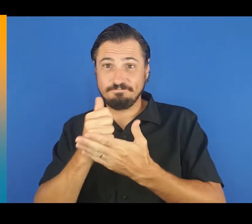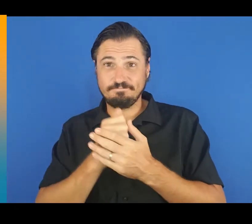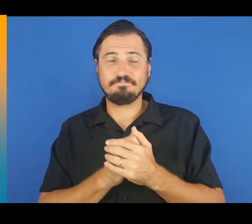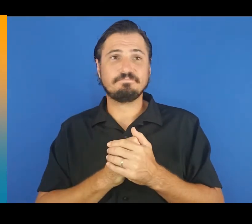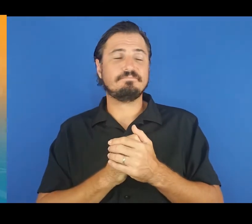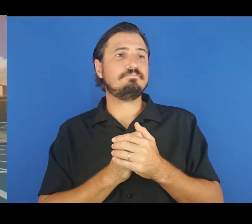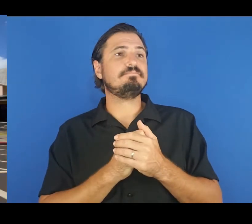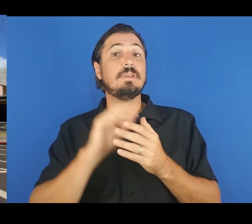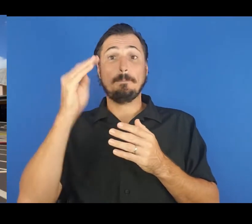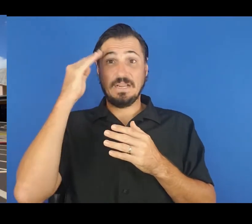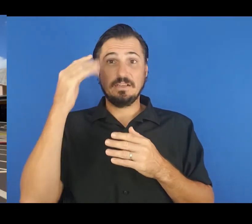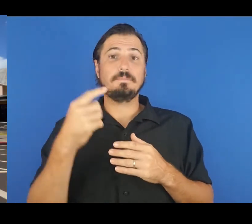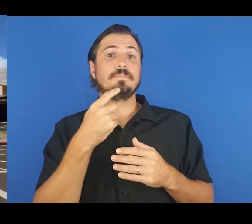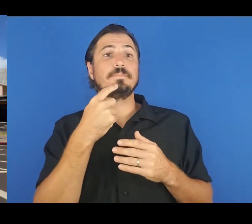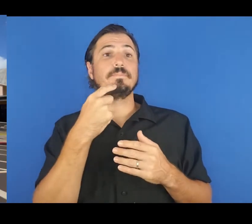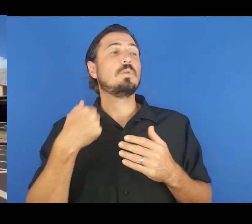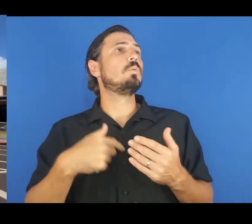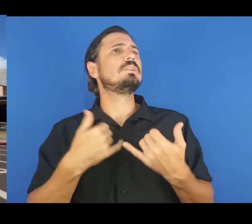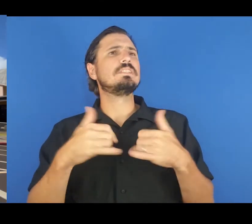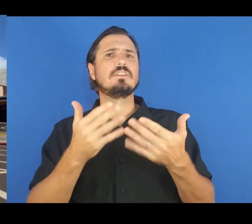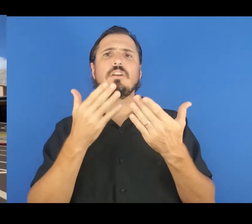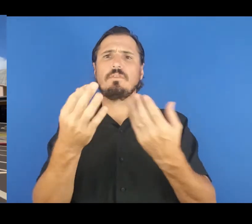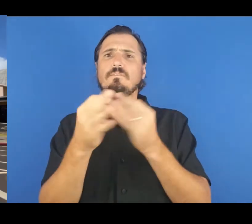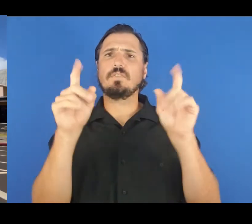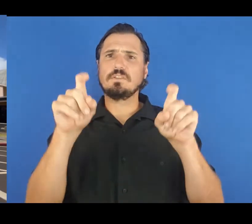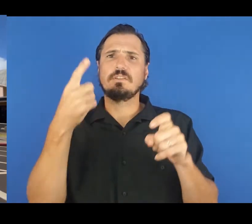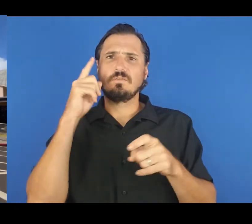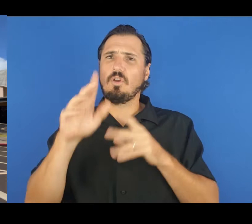We continue to offer free testing to anyone on Kauai.